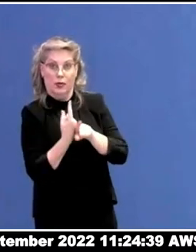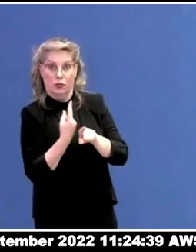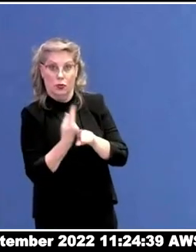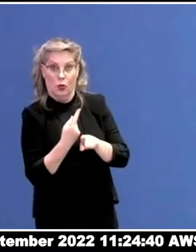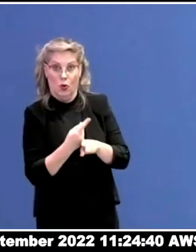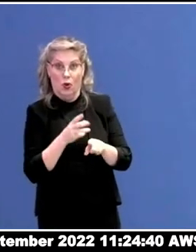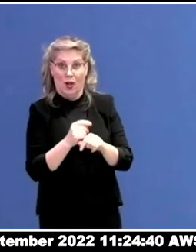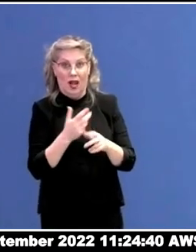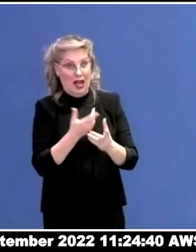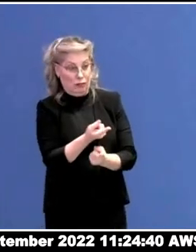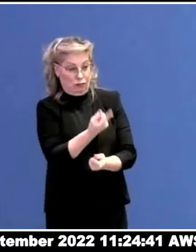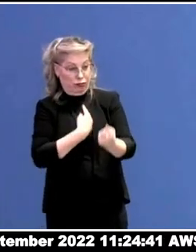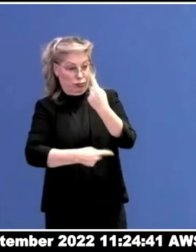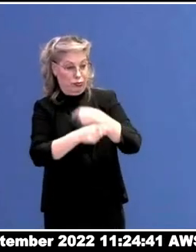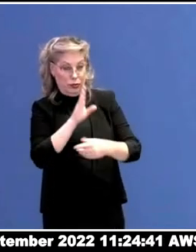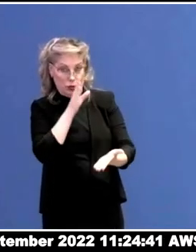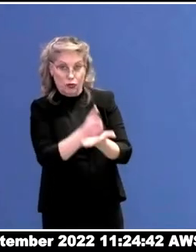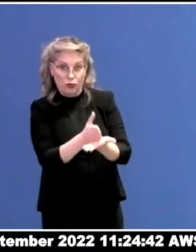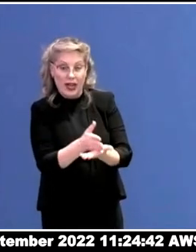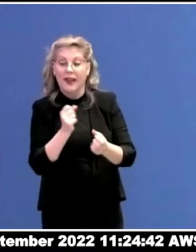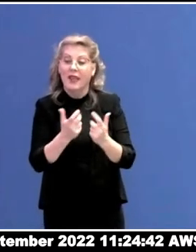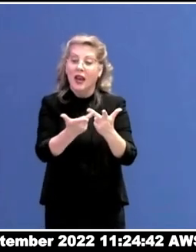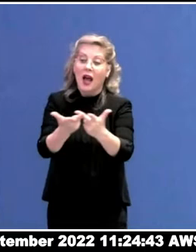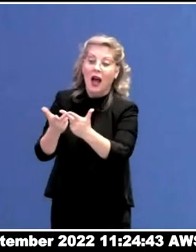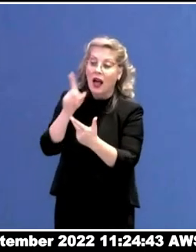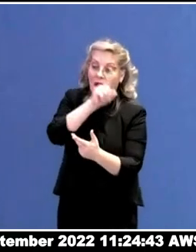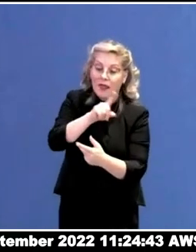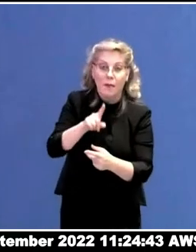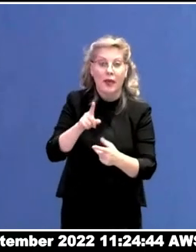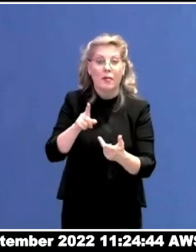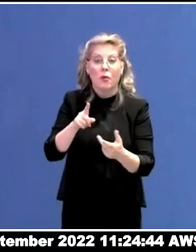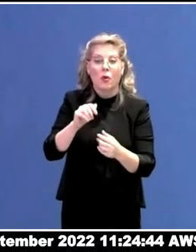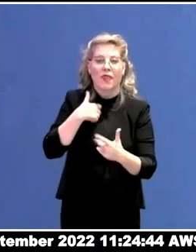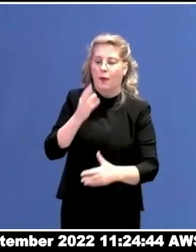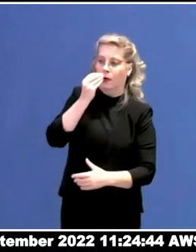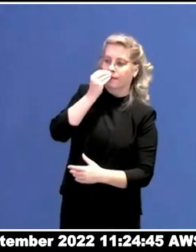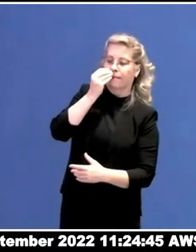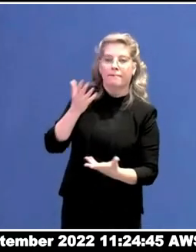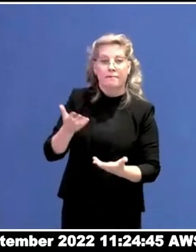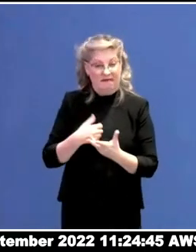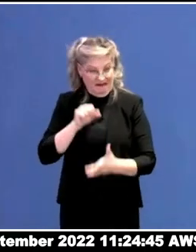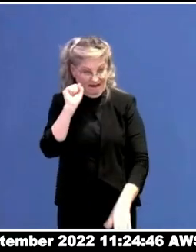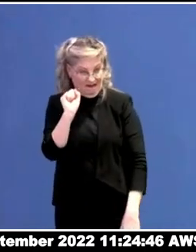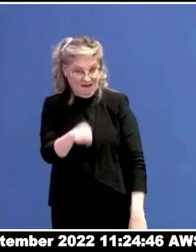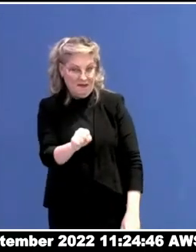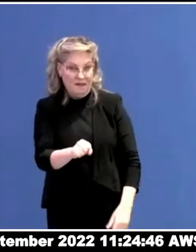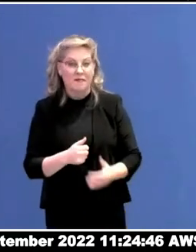Is that right? MS KRAKOUER: That's exactly right. MS McMAHON: And - sorry, yes. And there were times when we would tell the family what was - the